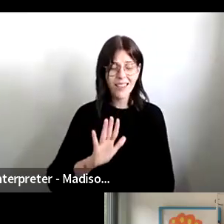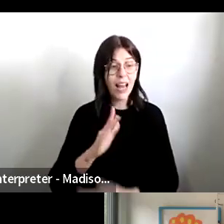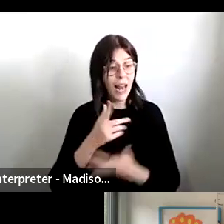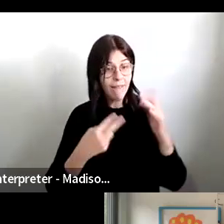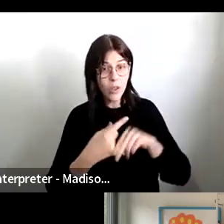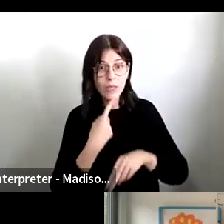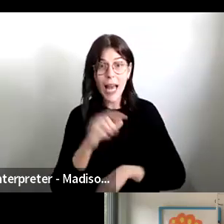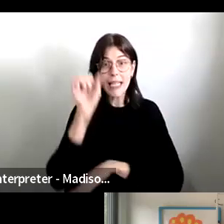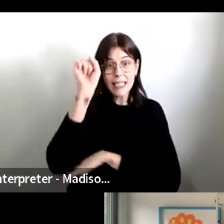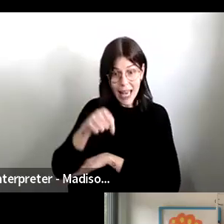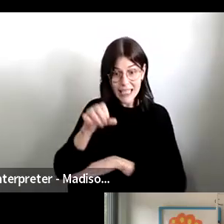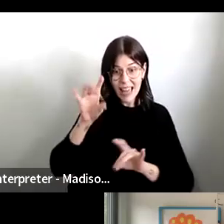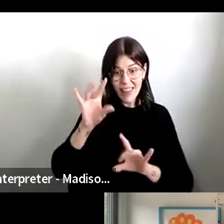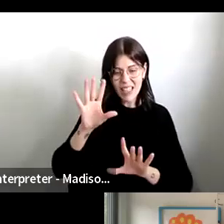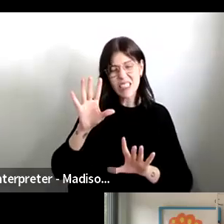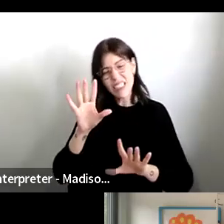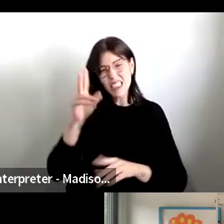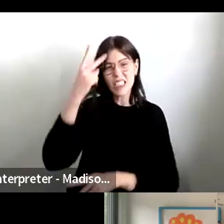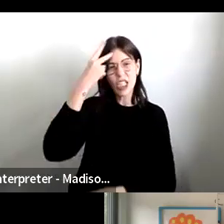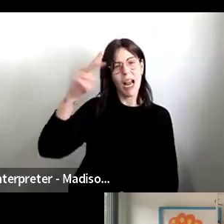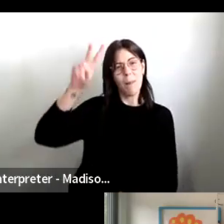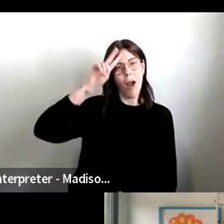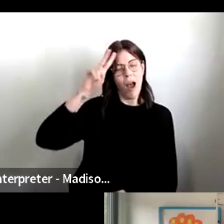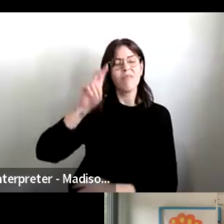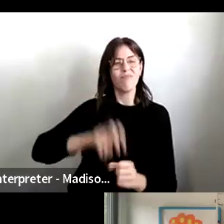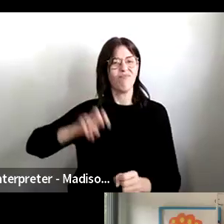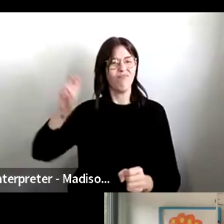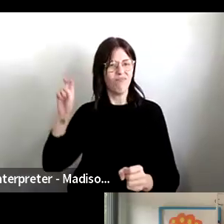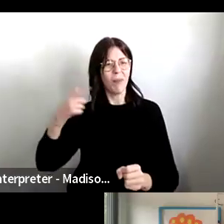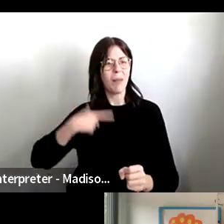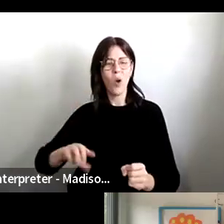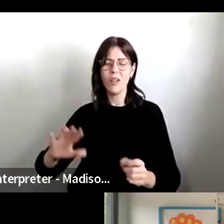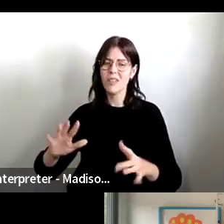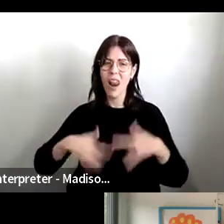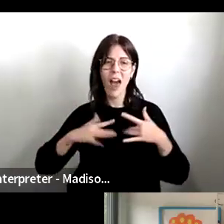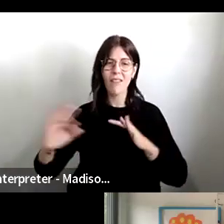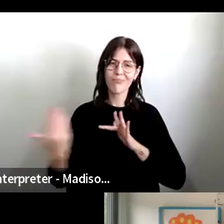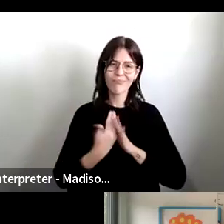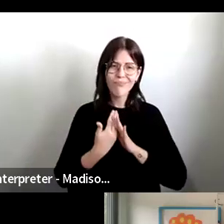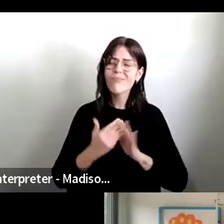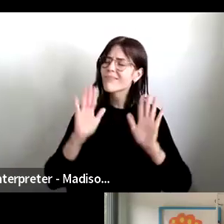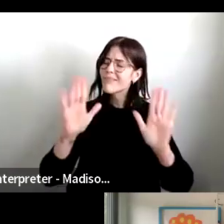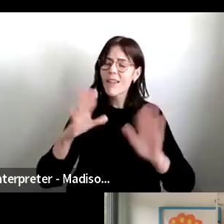then you have to withdraw because of what's going on, we can manage that process. It's good if we